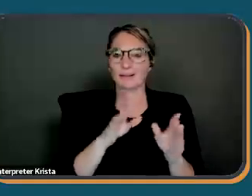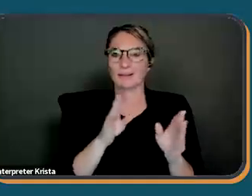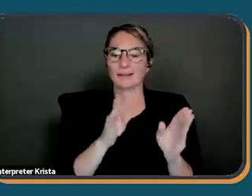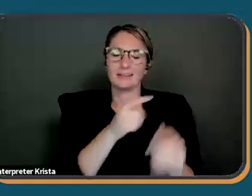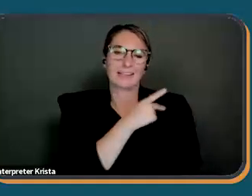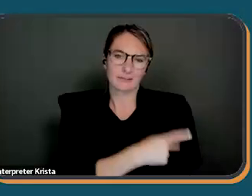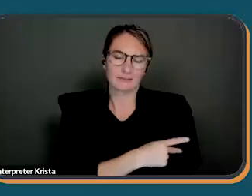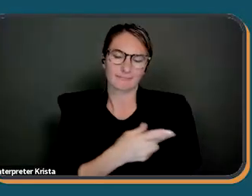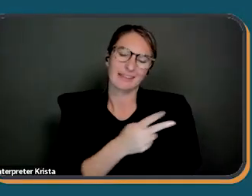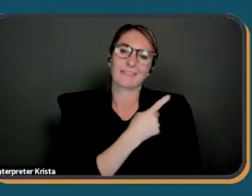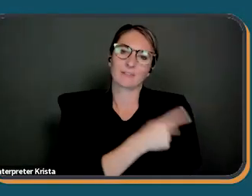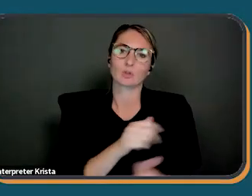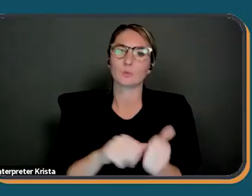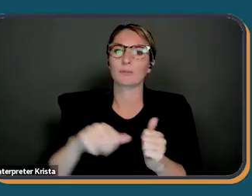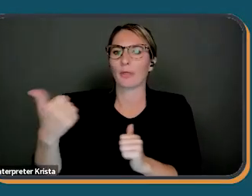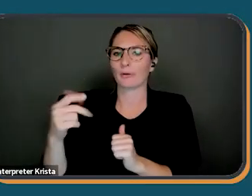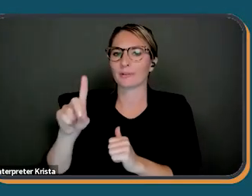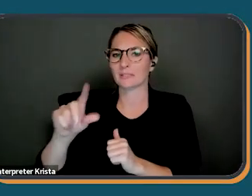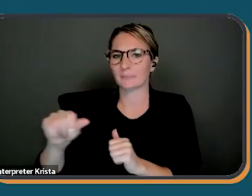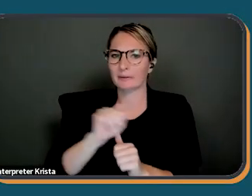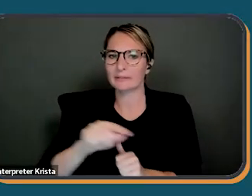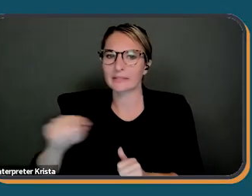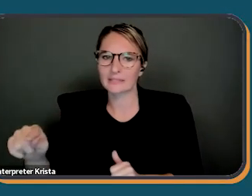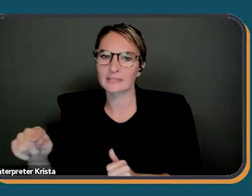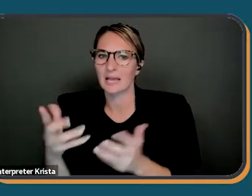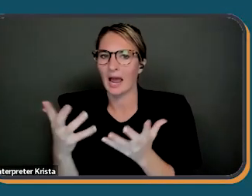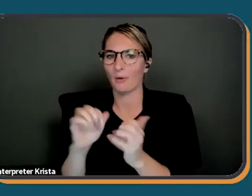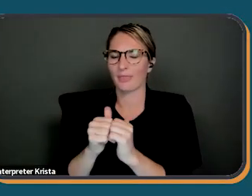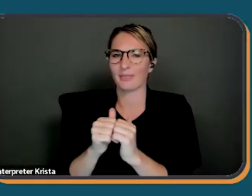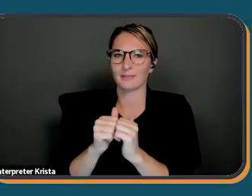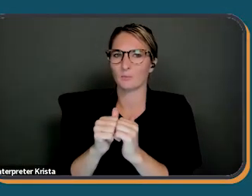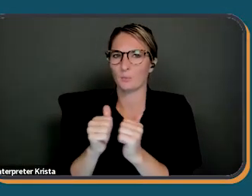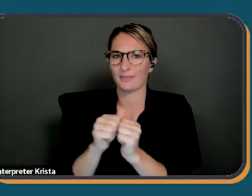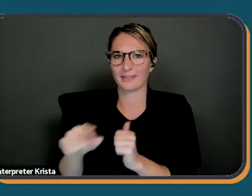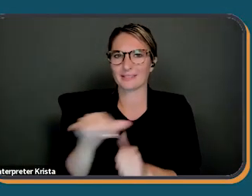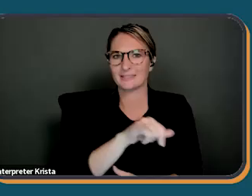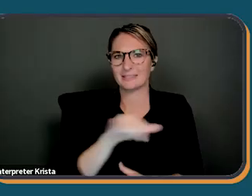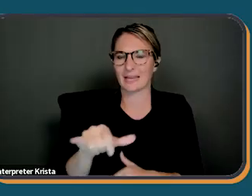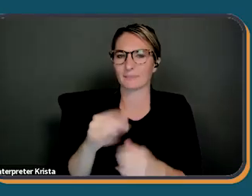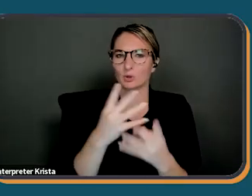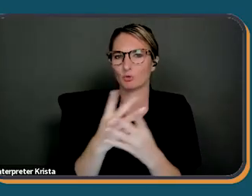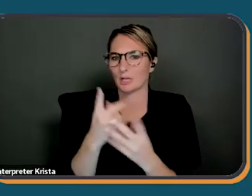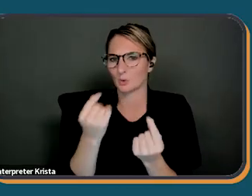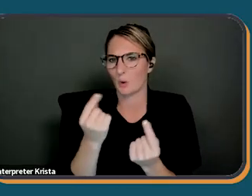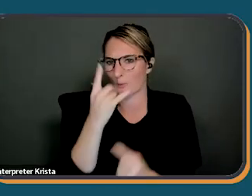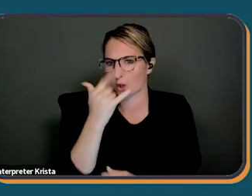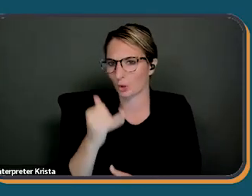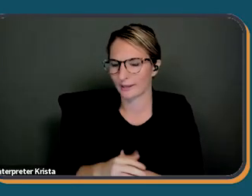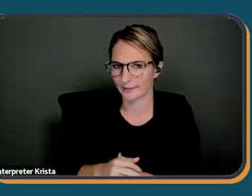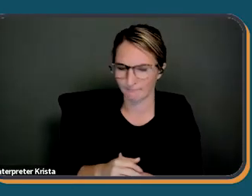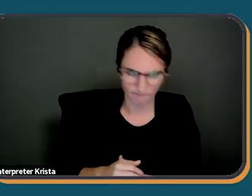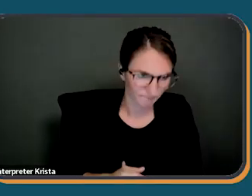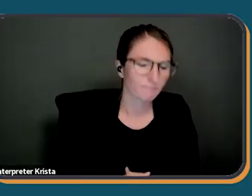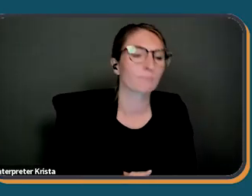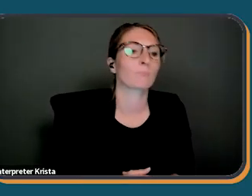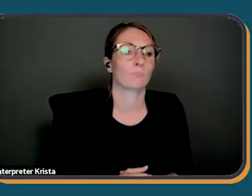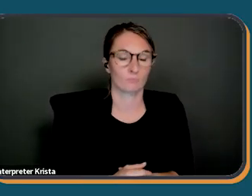Korey Pow Haggerty: Thank you, Brooke. So, people with other types of disabilities may face different barriers across these same four screenings.